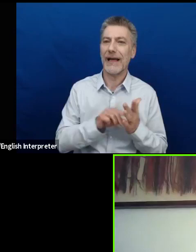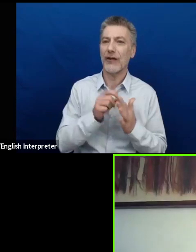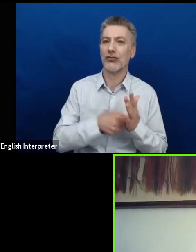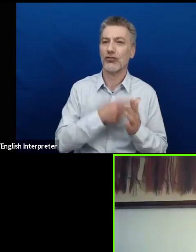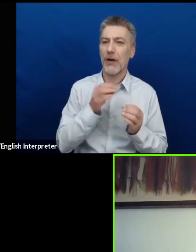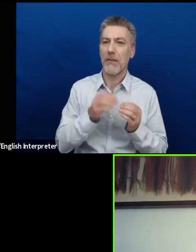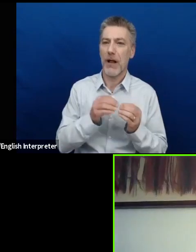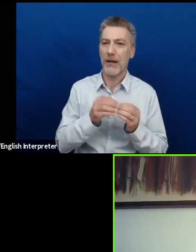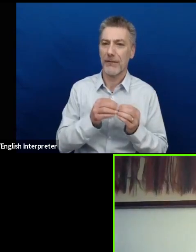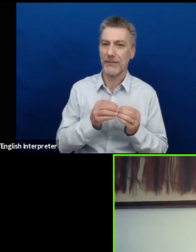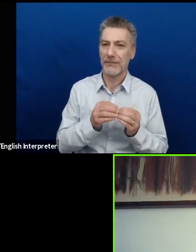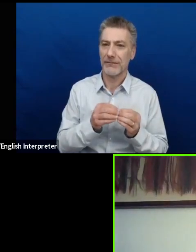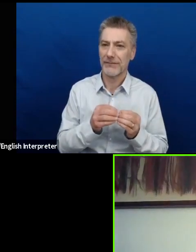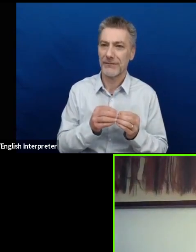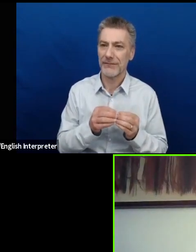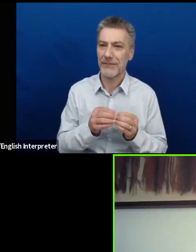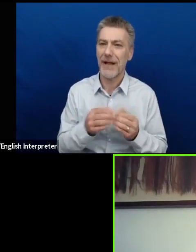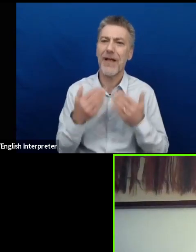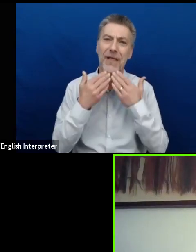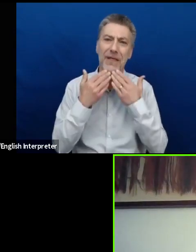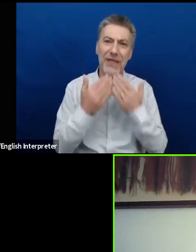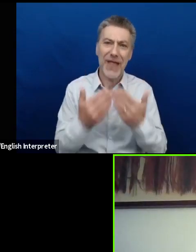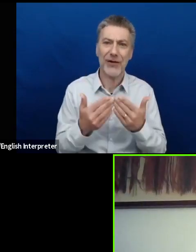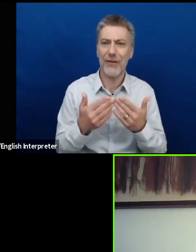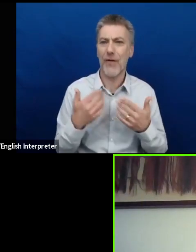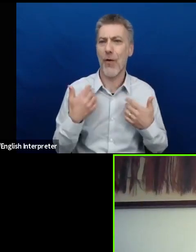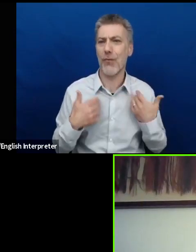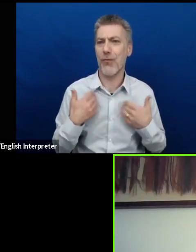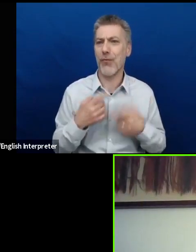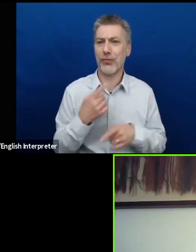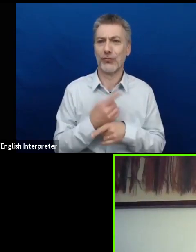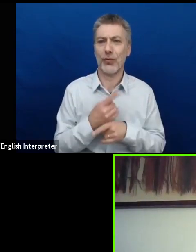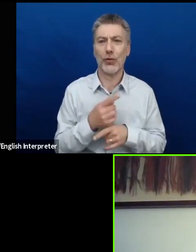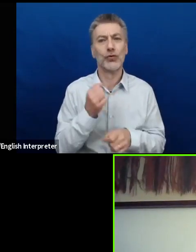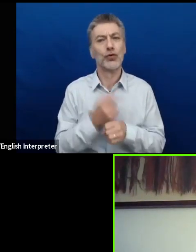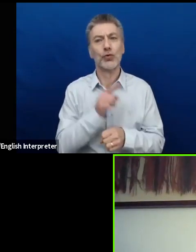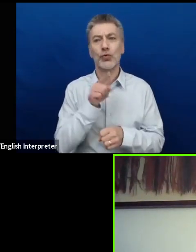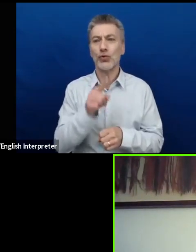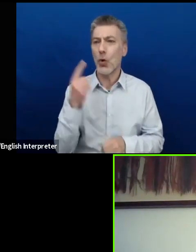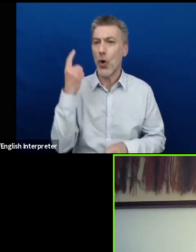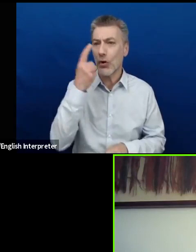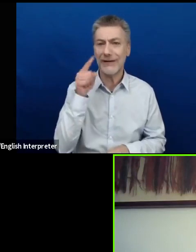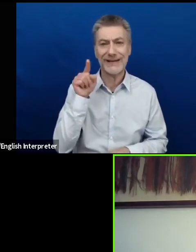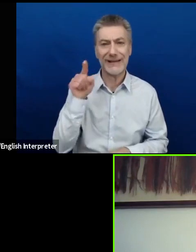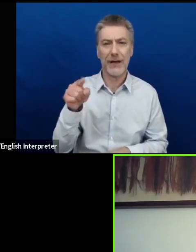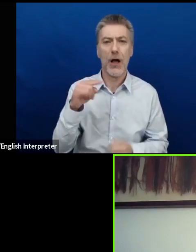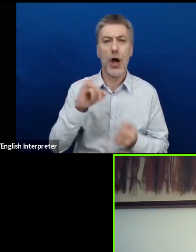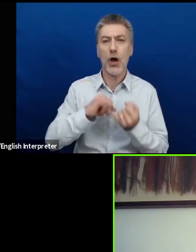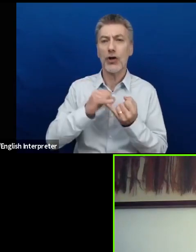settler colonies. The majority of countries across